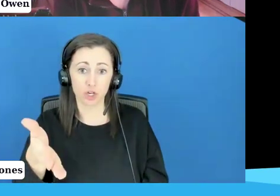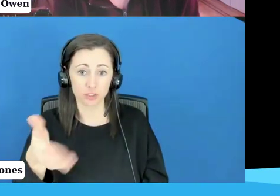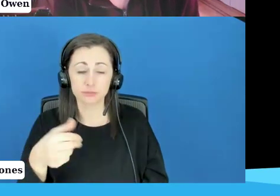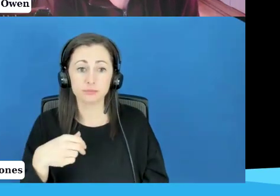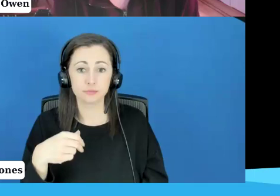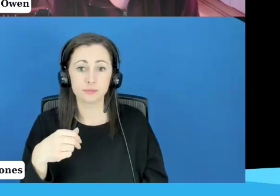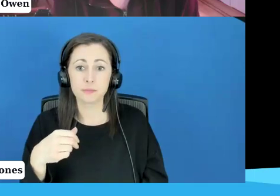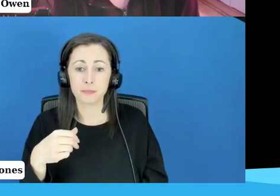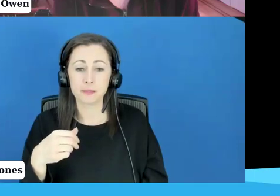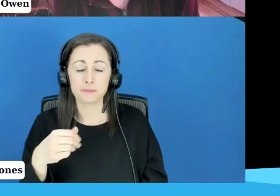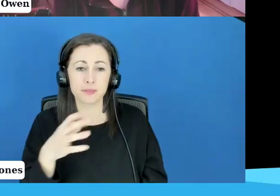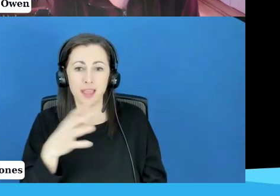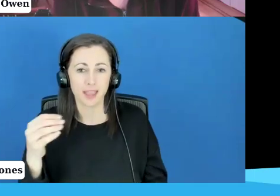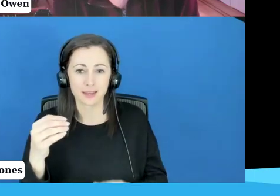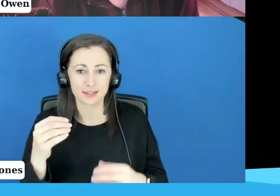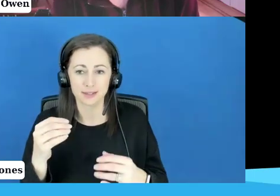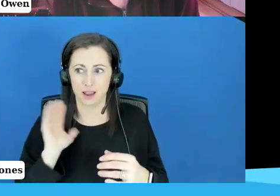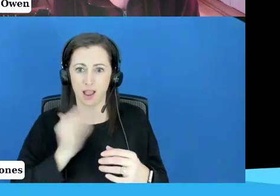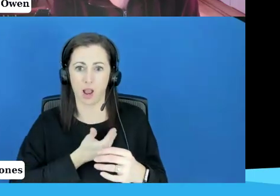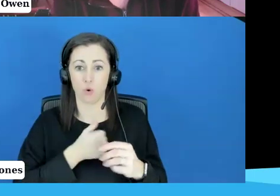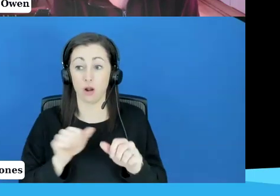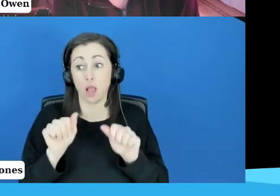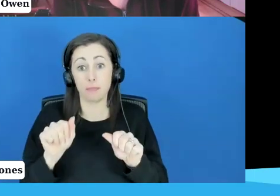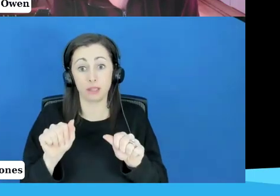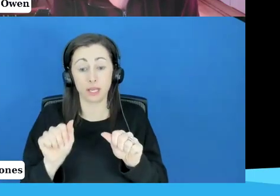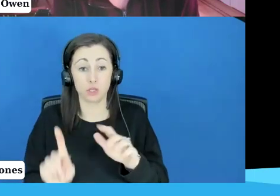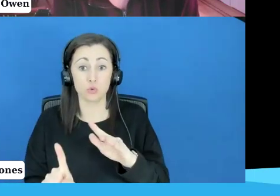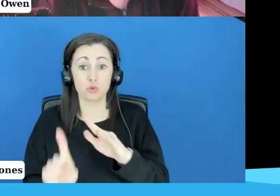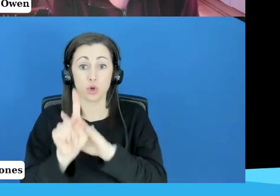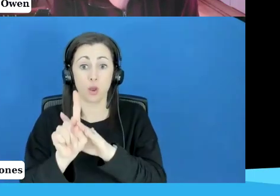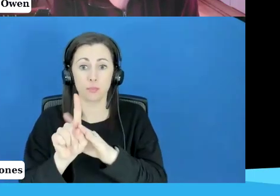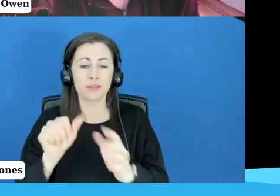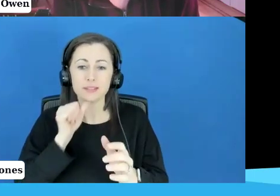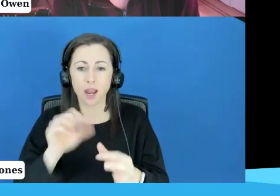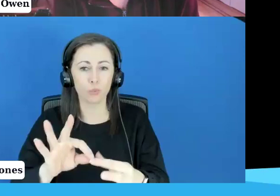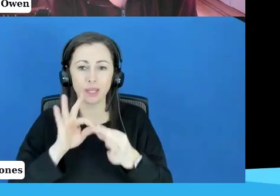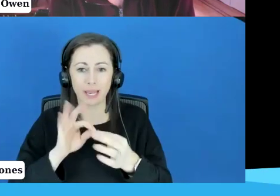one's ability to show up has nothing to do with one's disability.